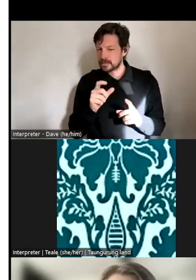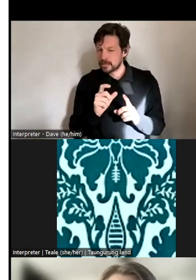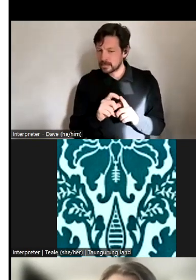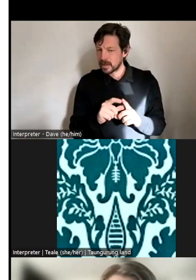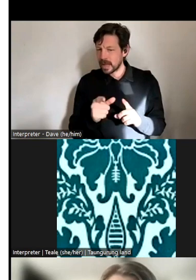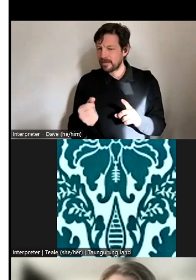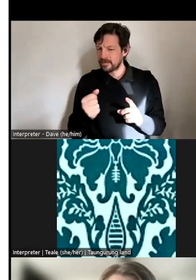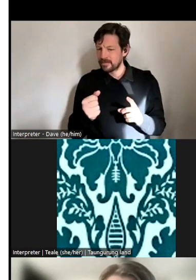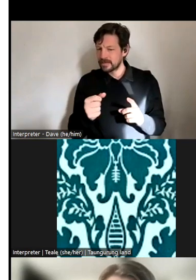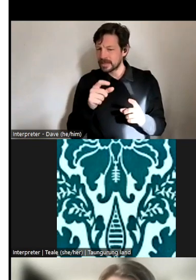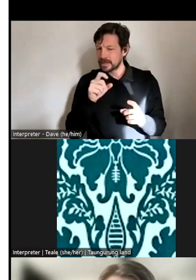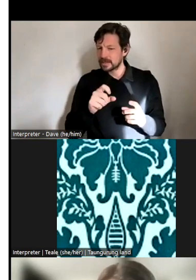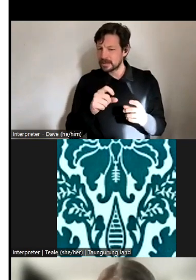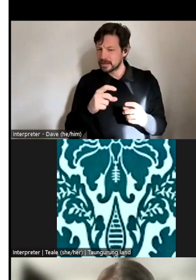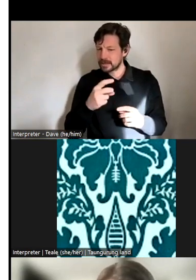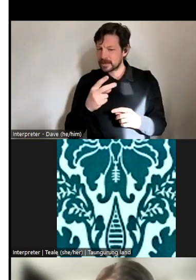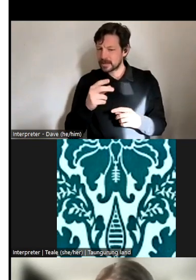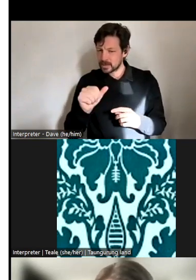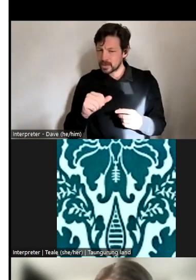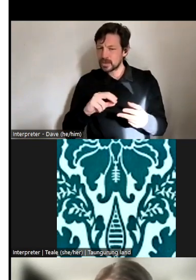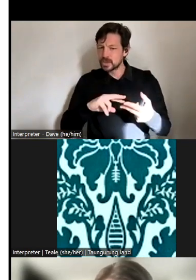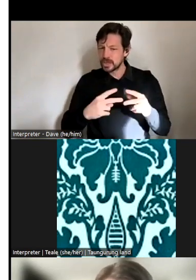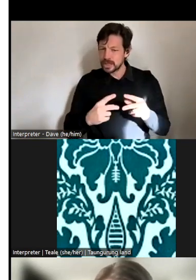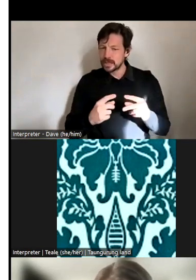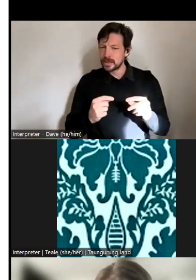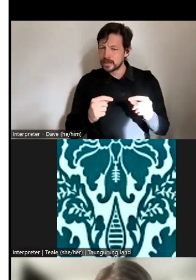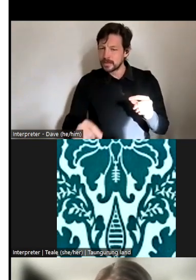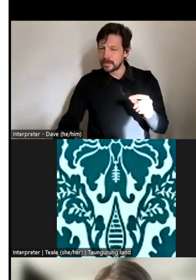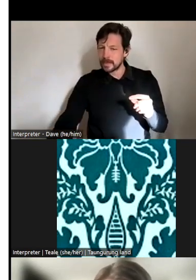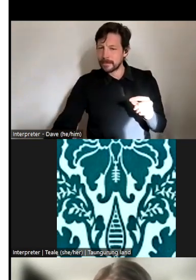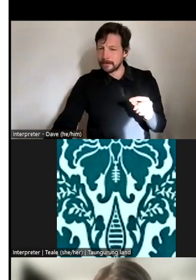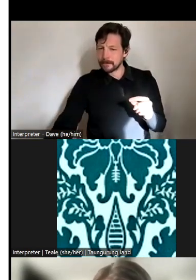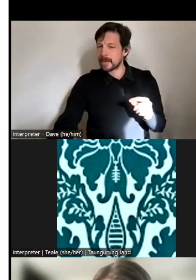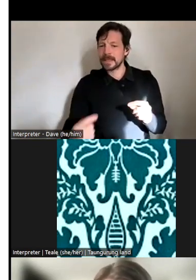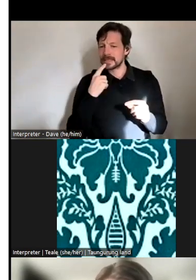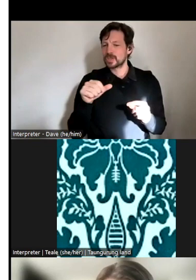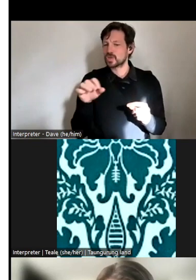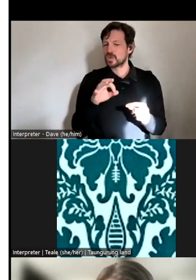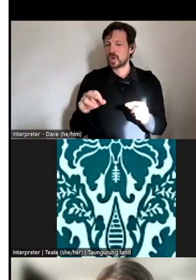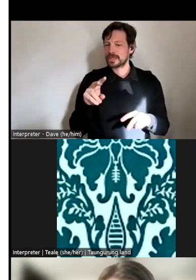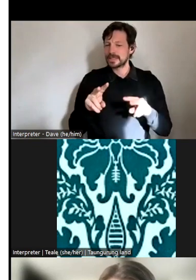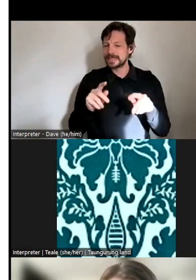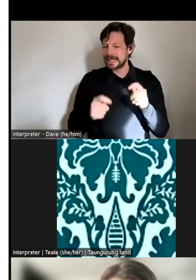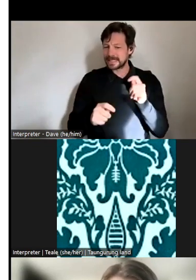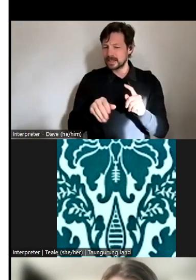Paediatrician recommended not doing any MRI or further testing until five years of age. However, ENT have said they would like